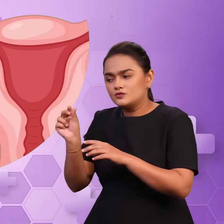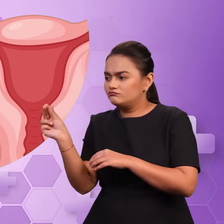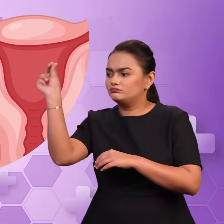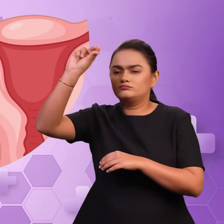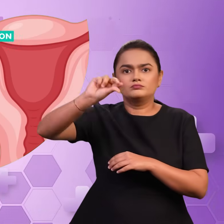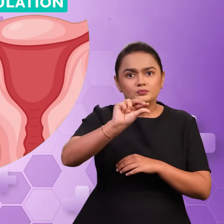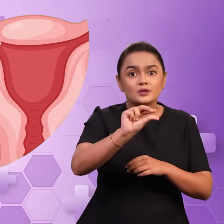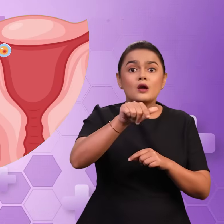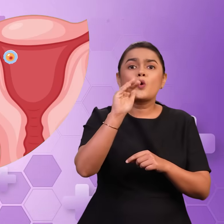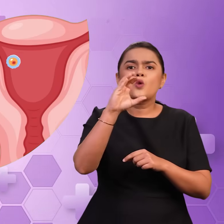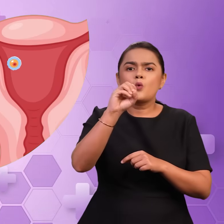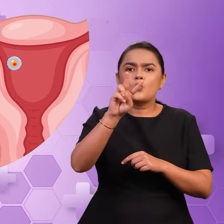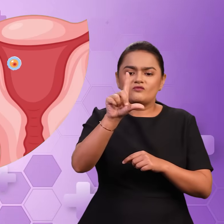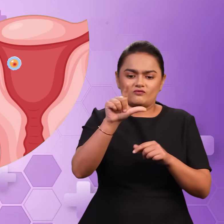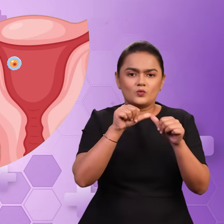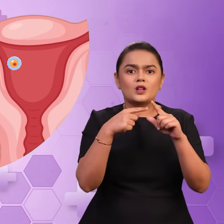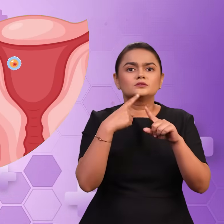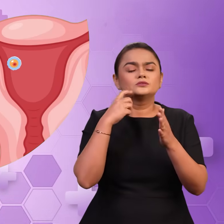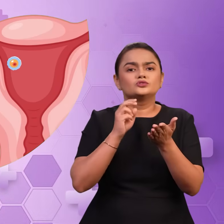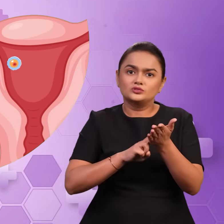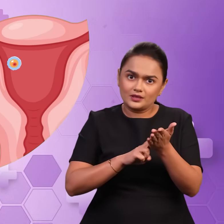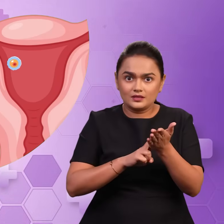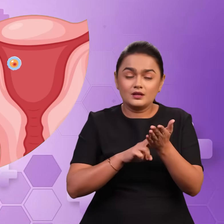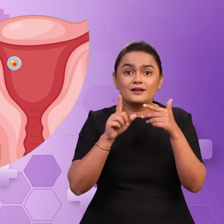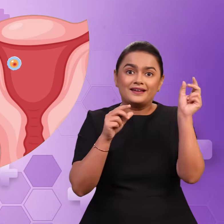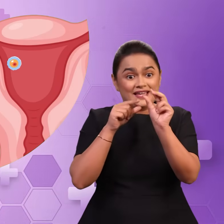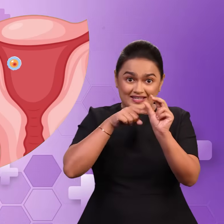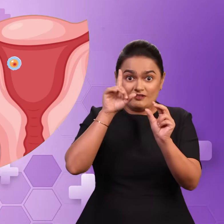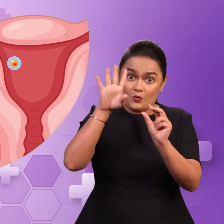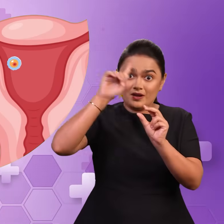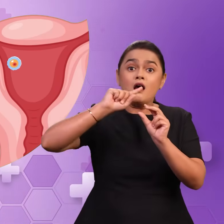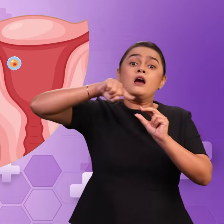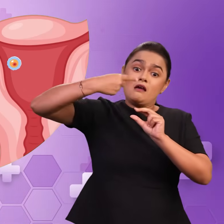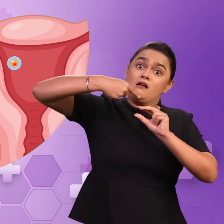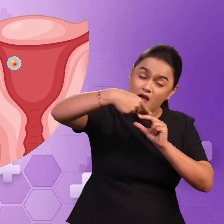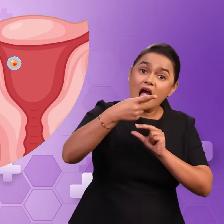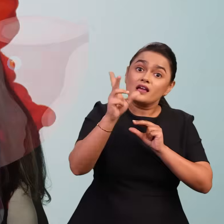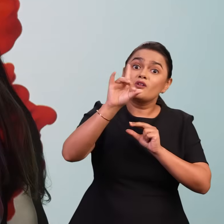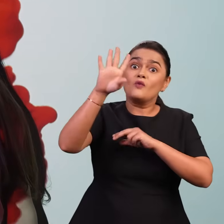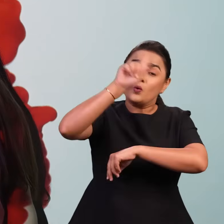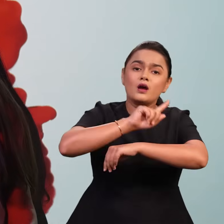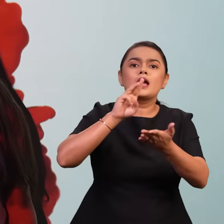This is called ovulation. and typically after another 14 days, a period will come.